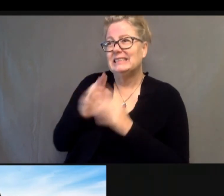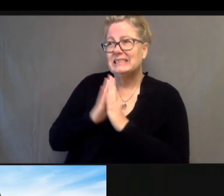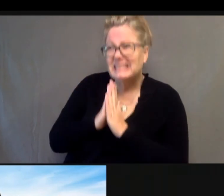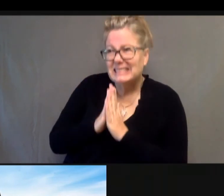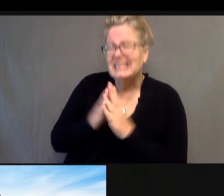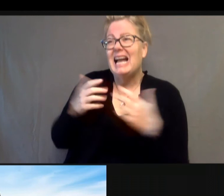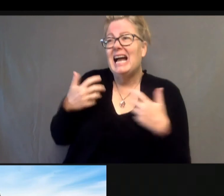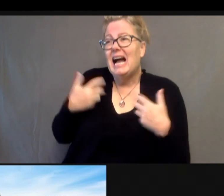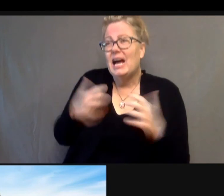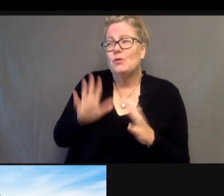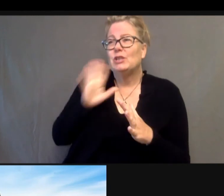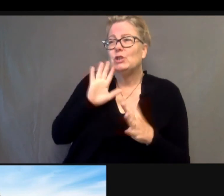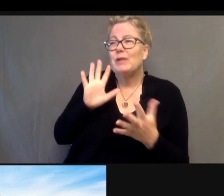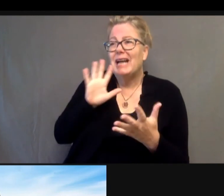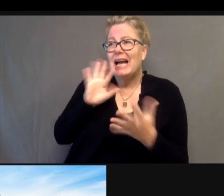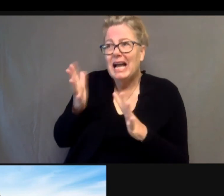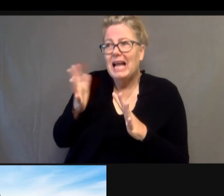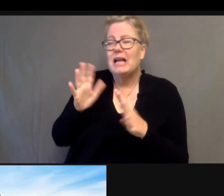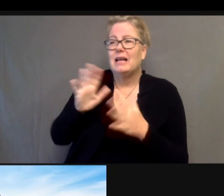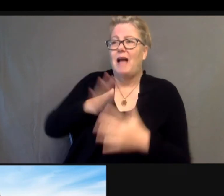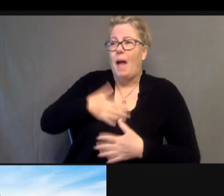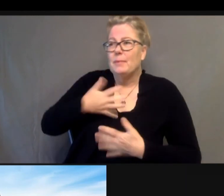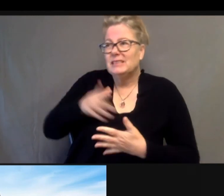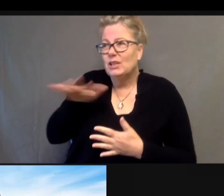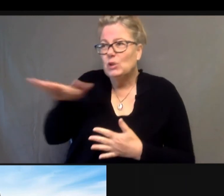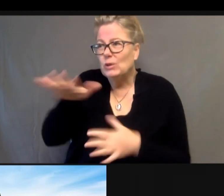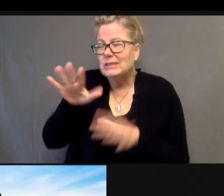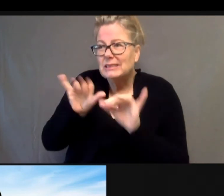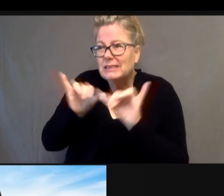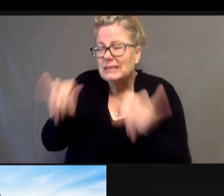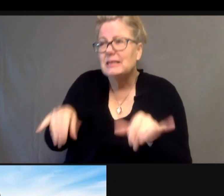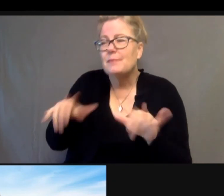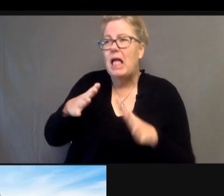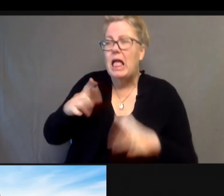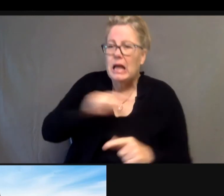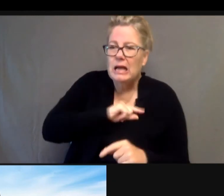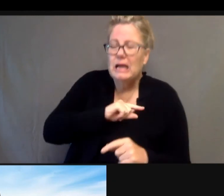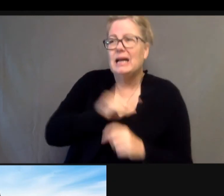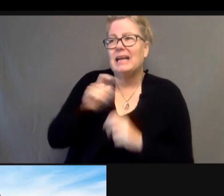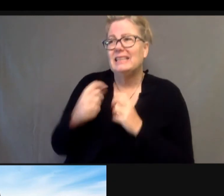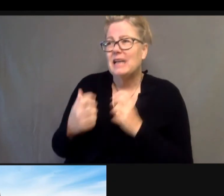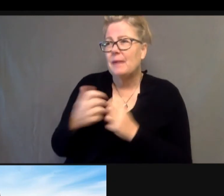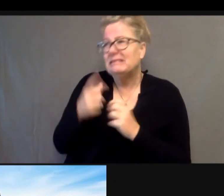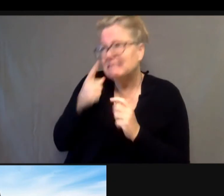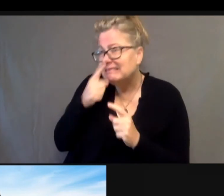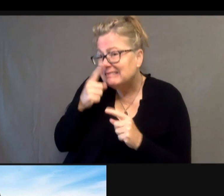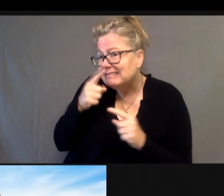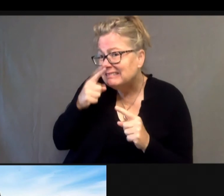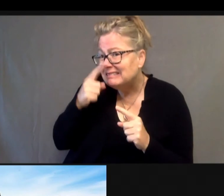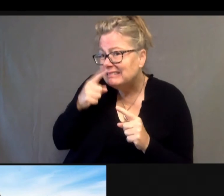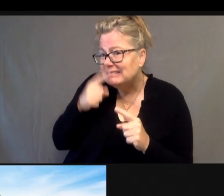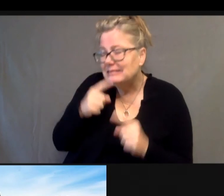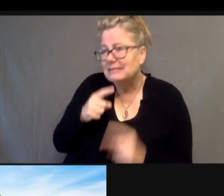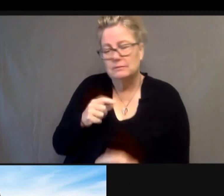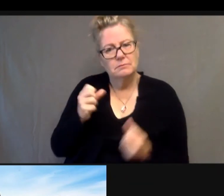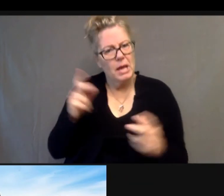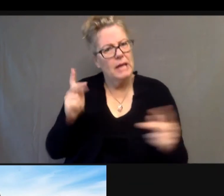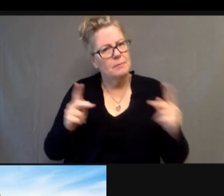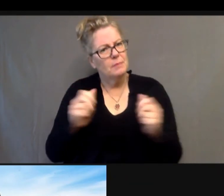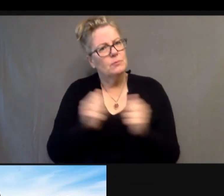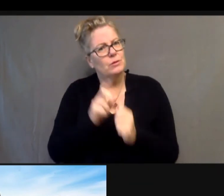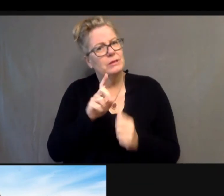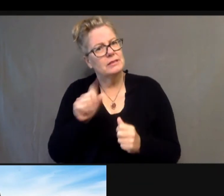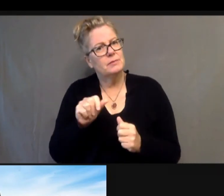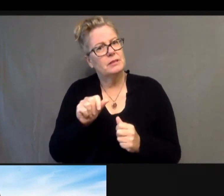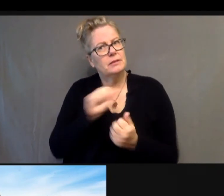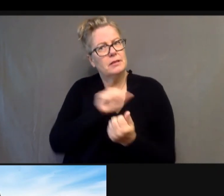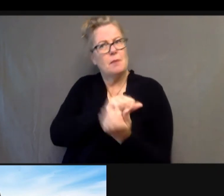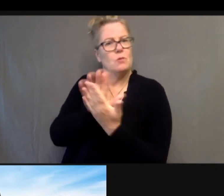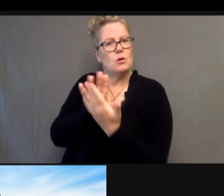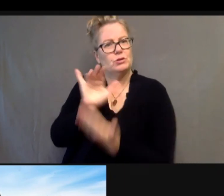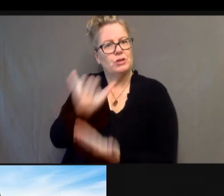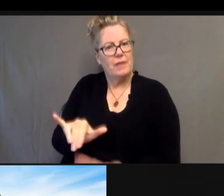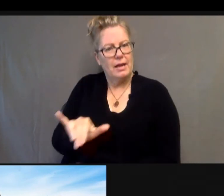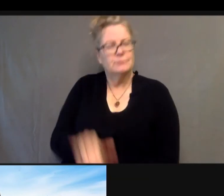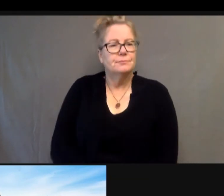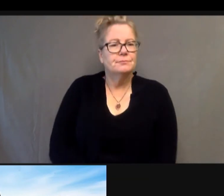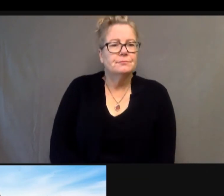others. They feel guilty for needing accommodations and supports. And I can tell everyone don't